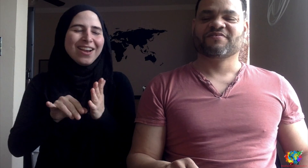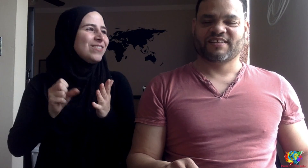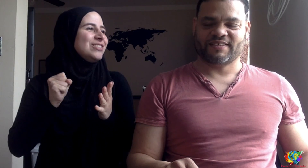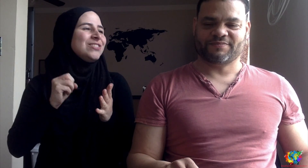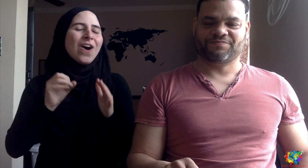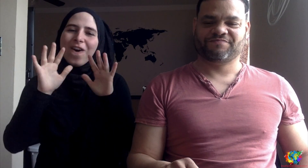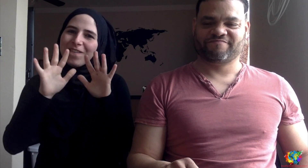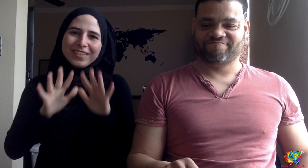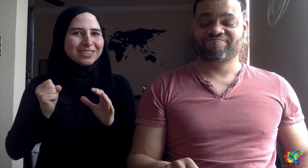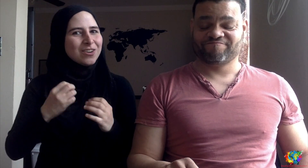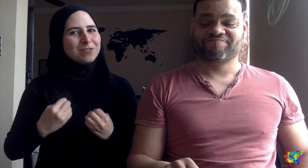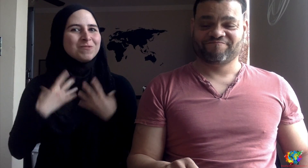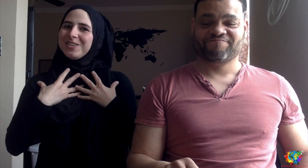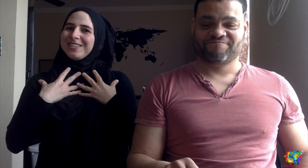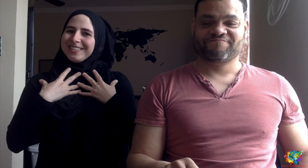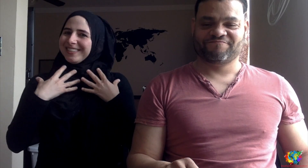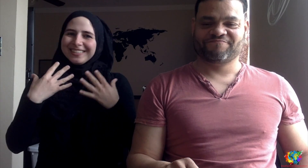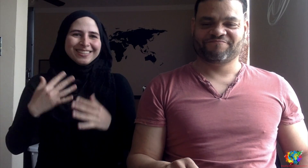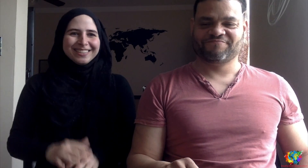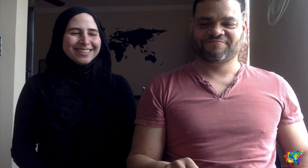Zee: It was so amazing and so inspiring!